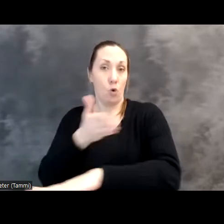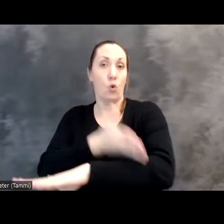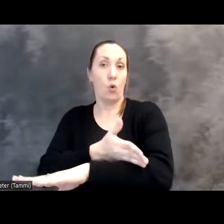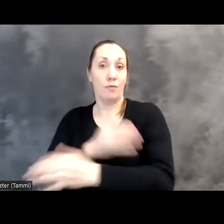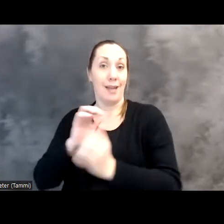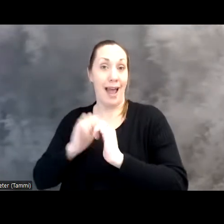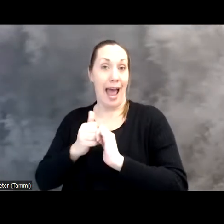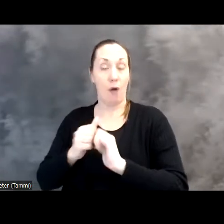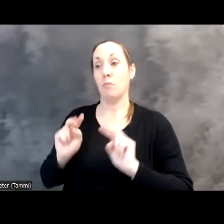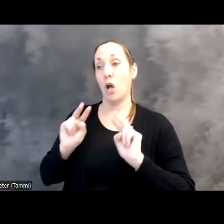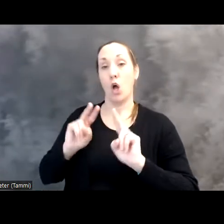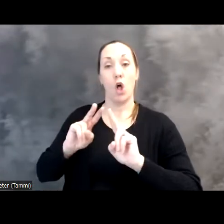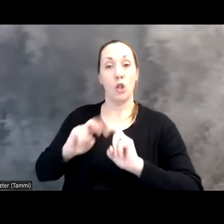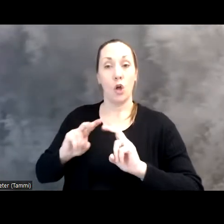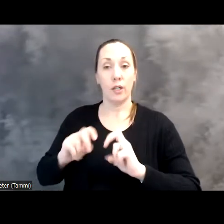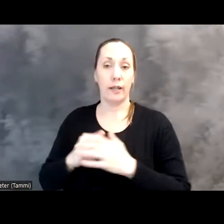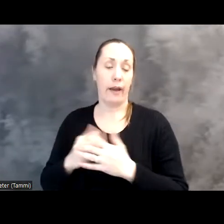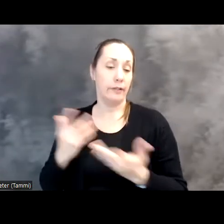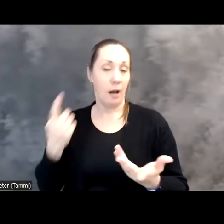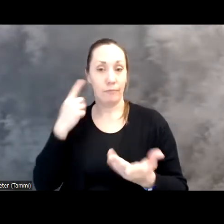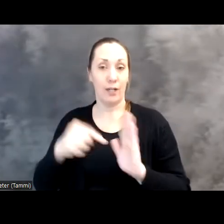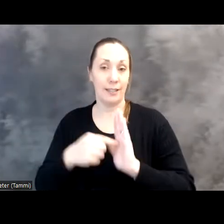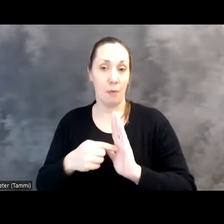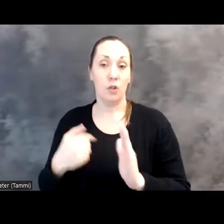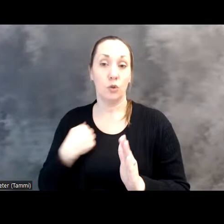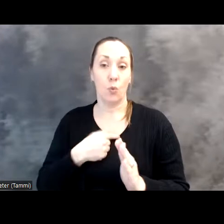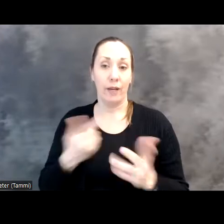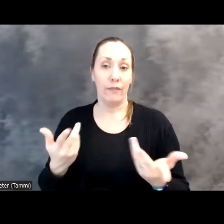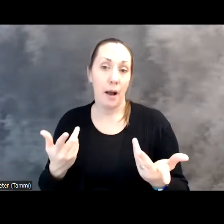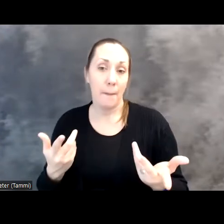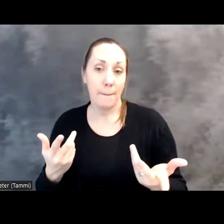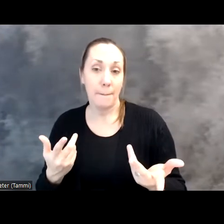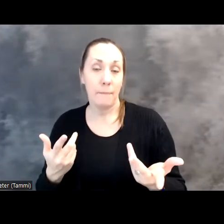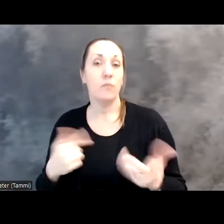to upscaling of innovations and how it could be improve